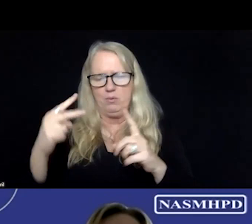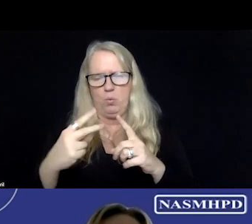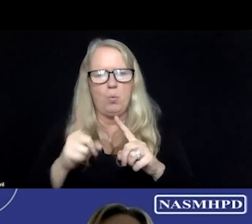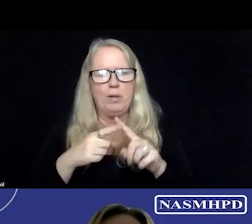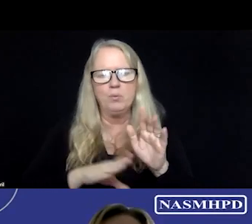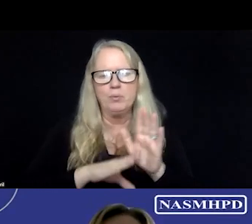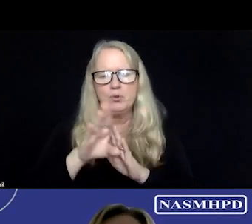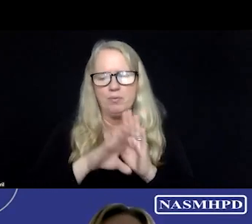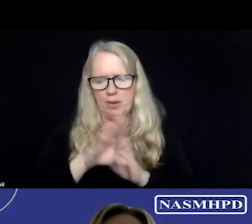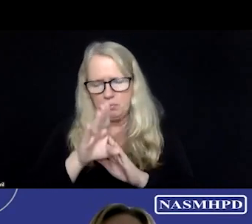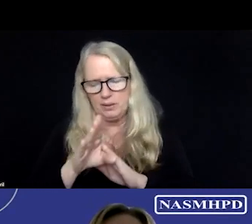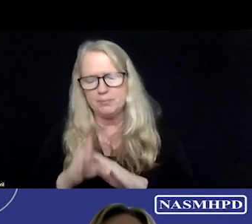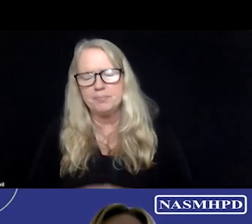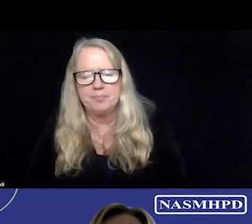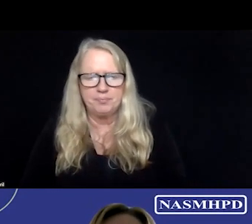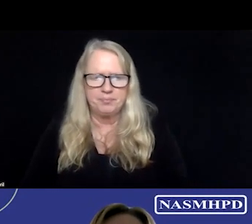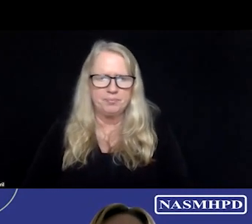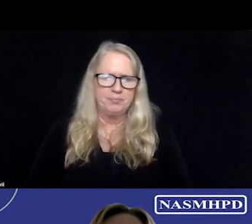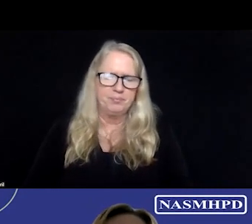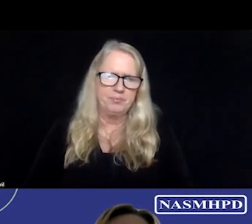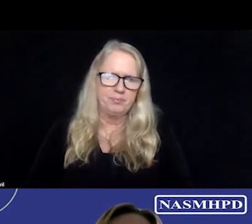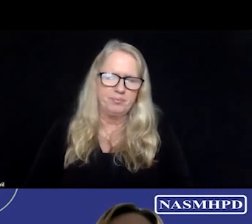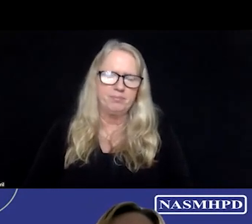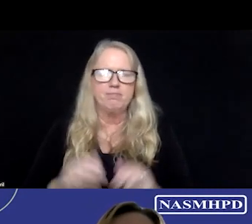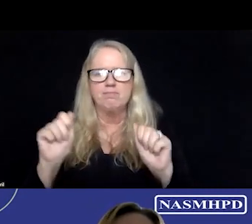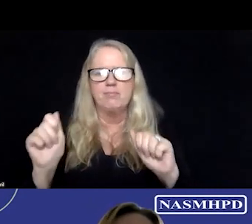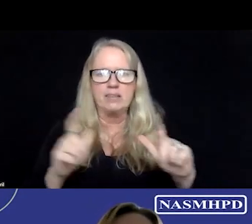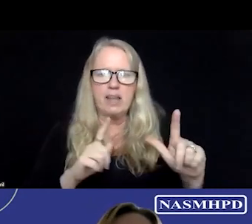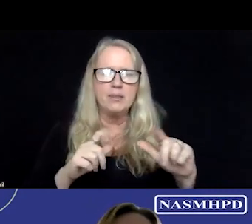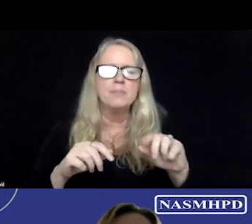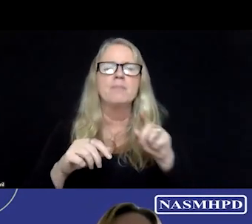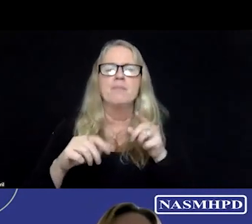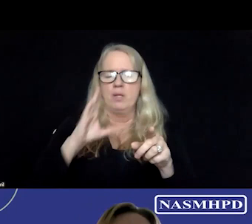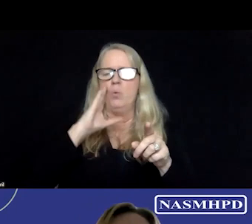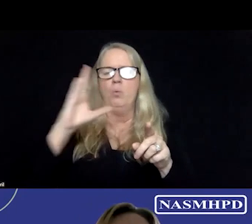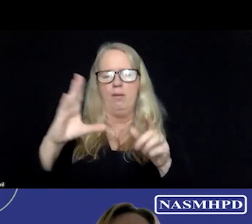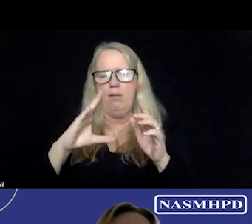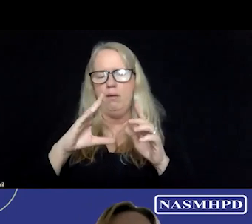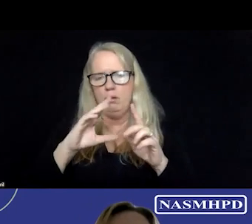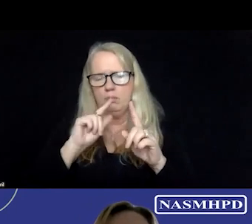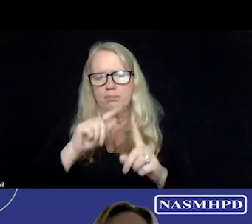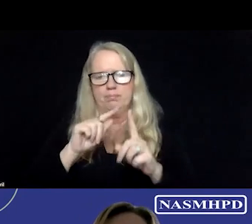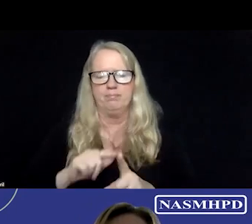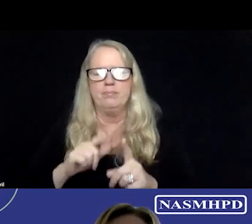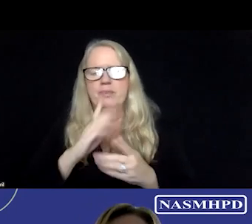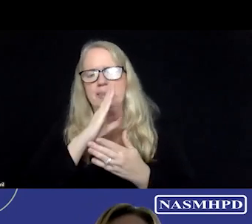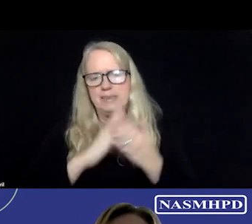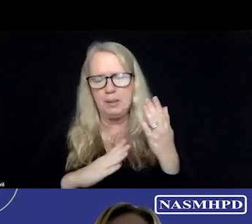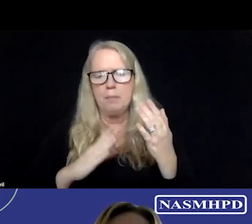SO I AM GOING TO QUICKLY HIGHLIGHT SOME OF THE STRATEGIES THAT